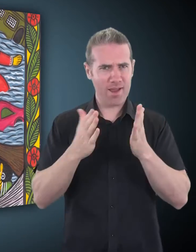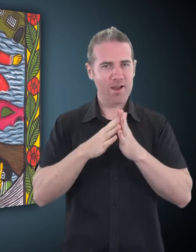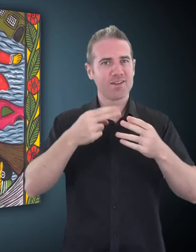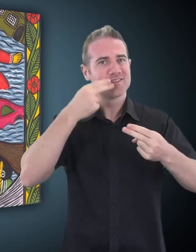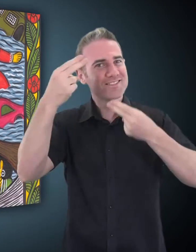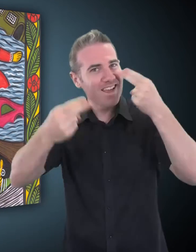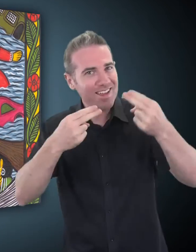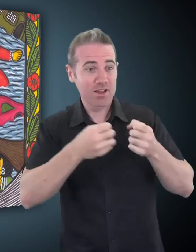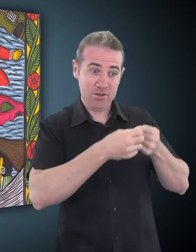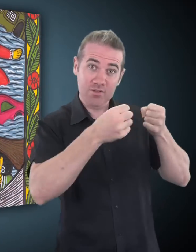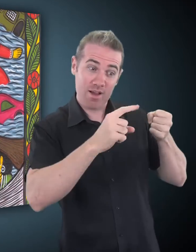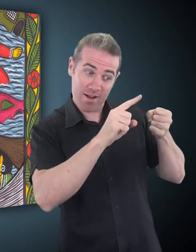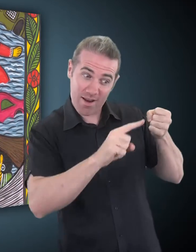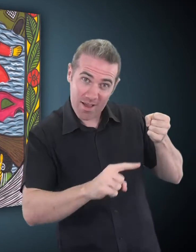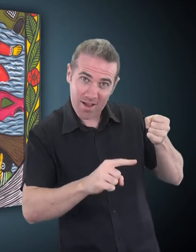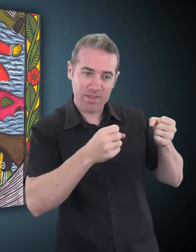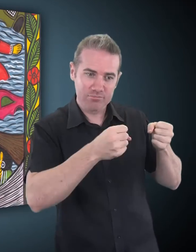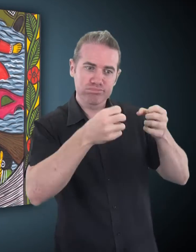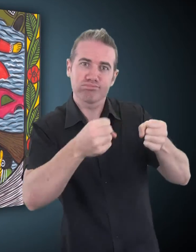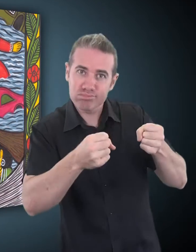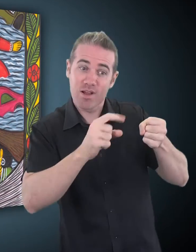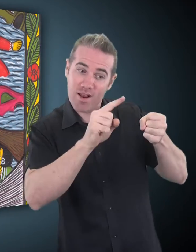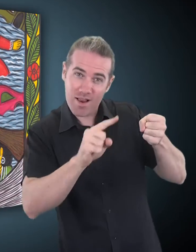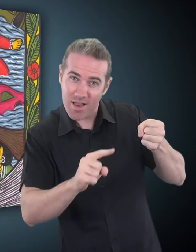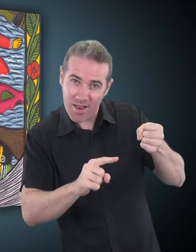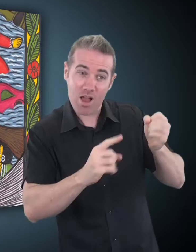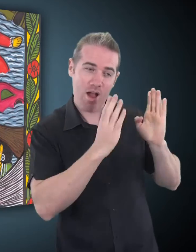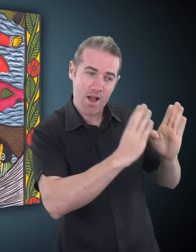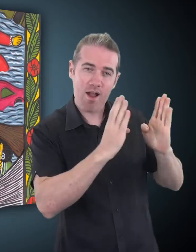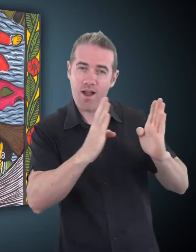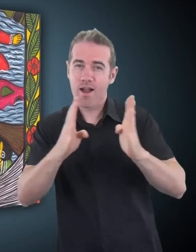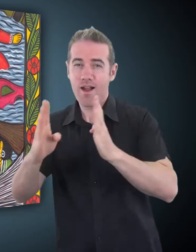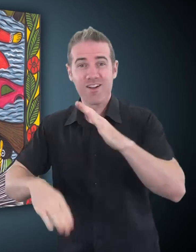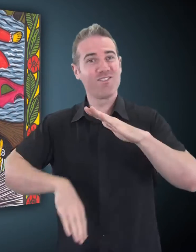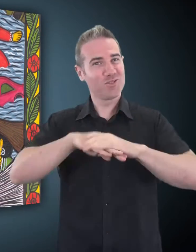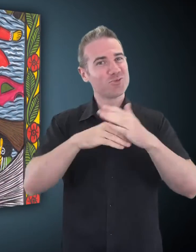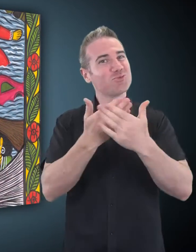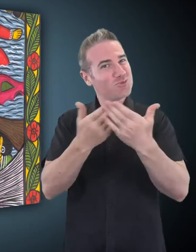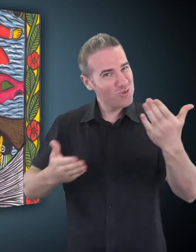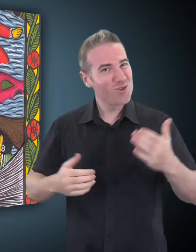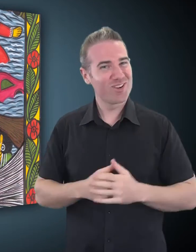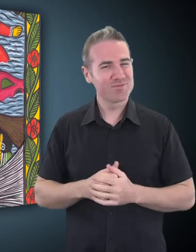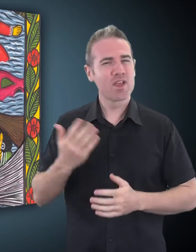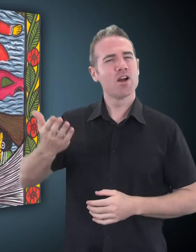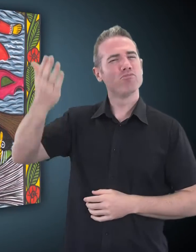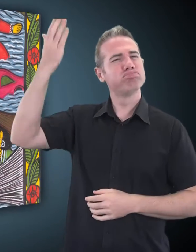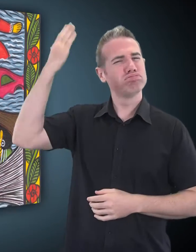They would unroll a small section and sing a song to tell a story, slowly unrolling another section so the story continues.